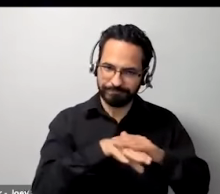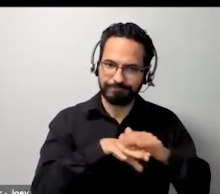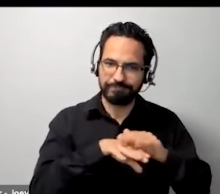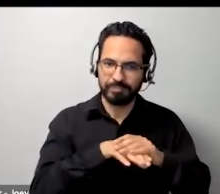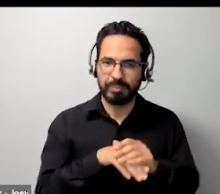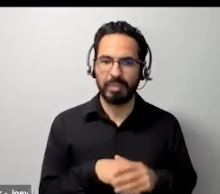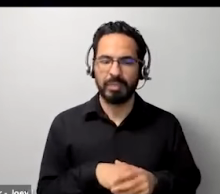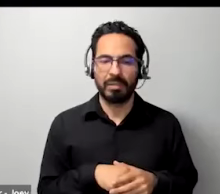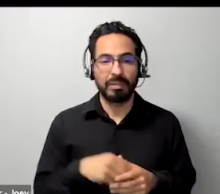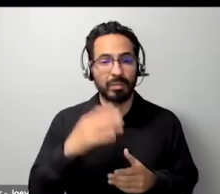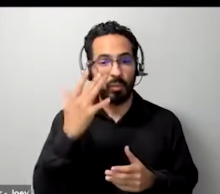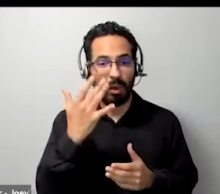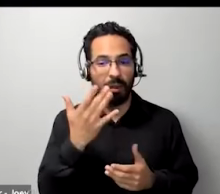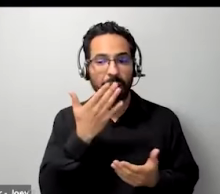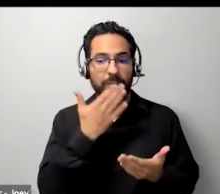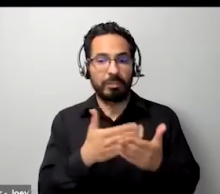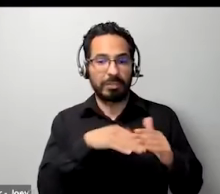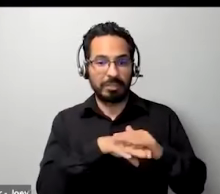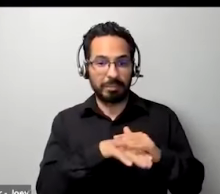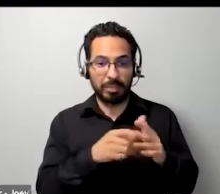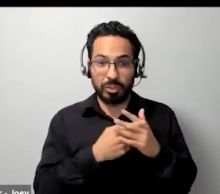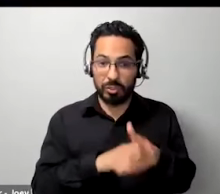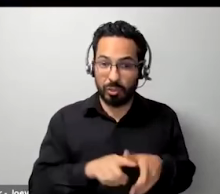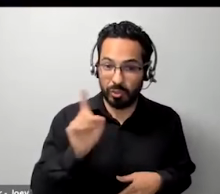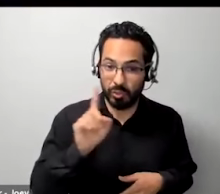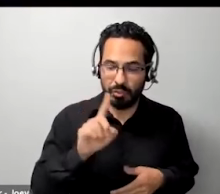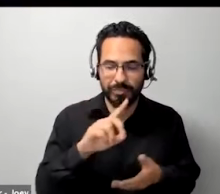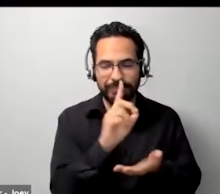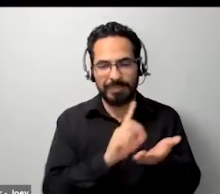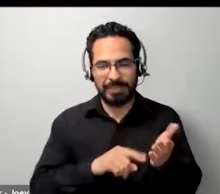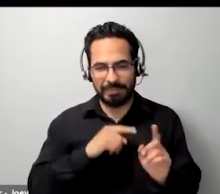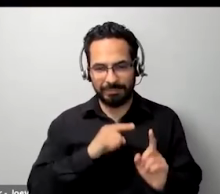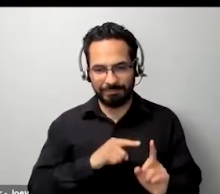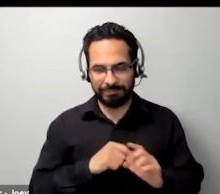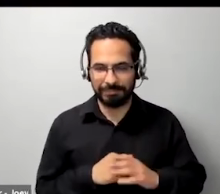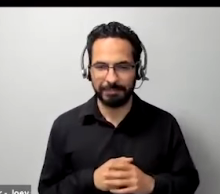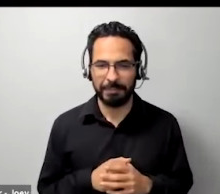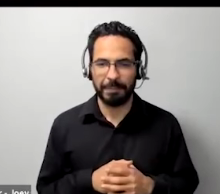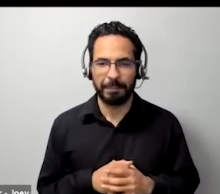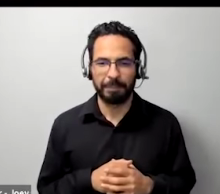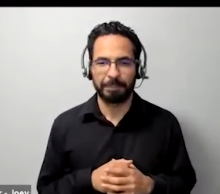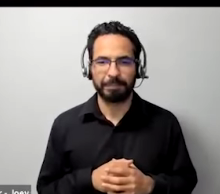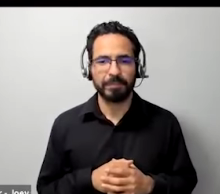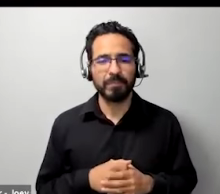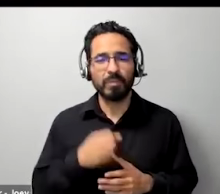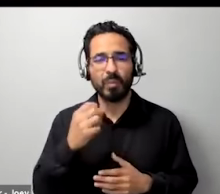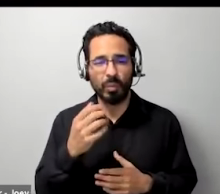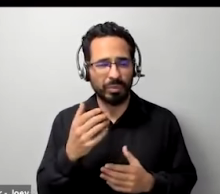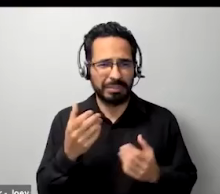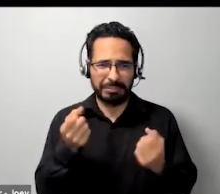good accessibility starts with design." And so, you know, there's a host of opportunities